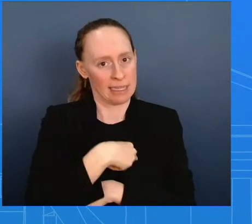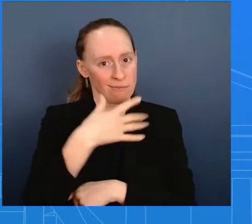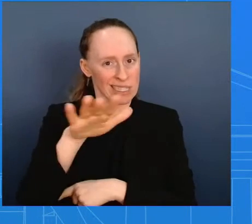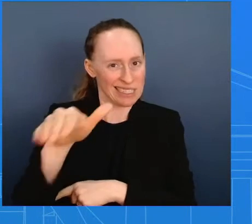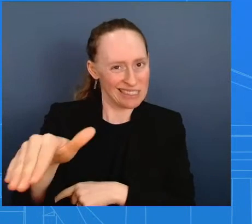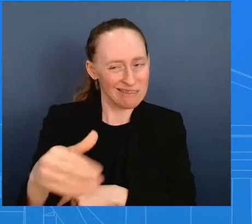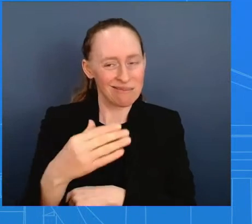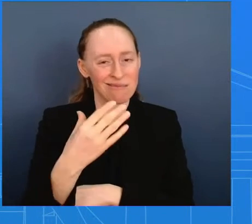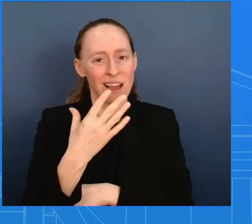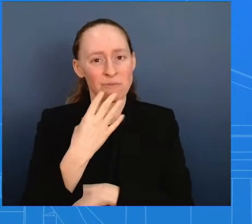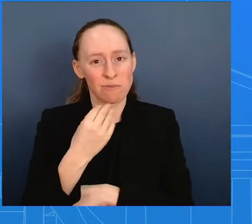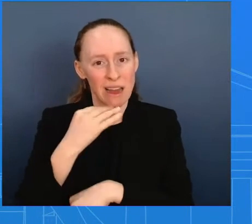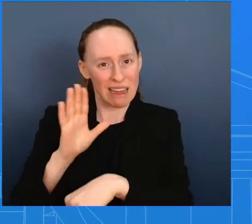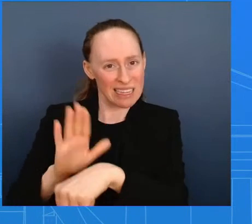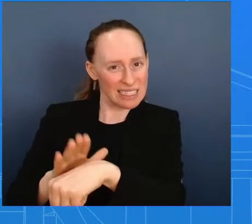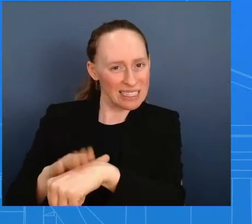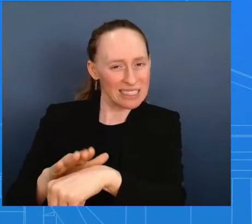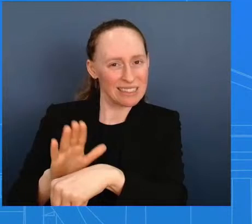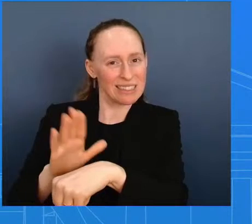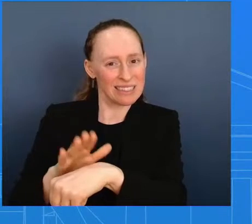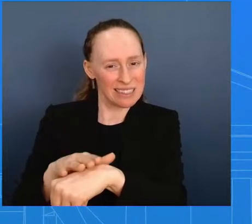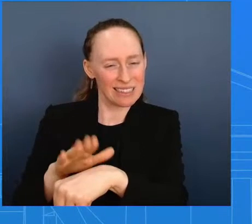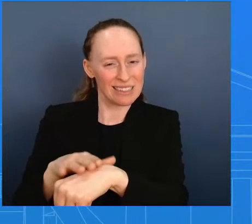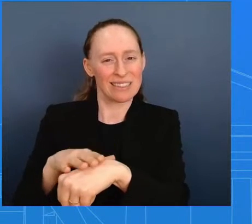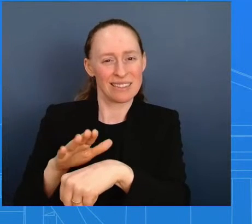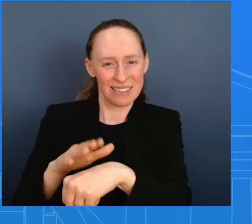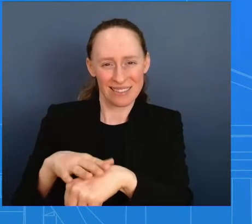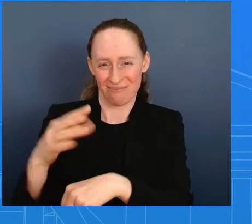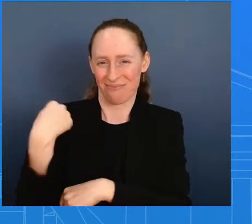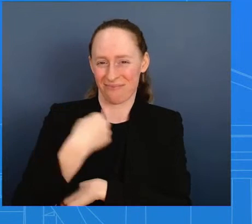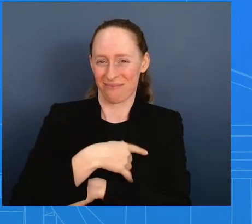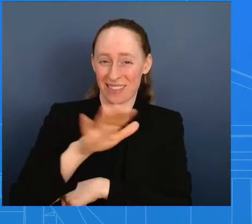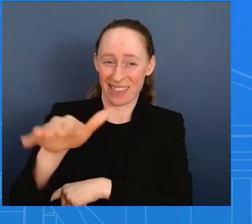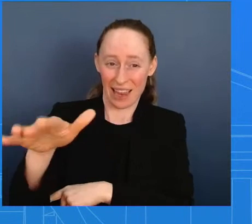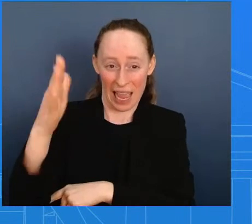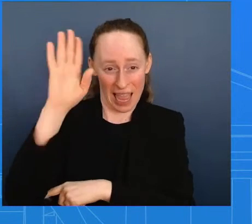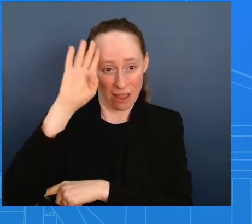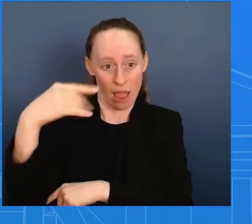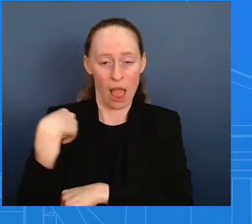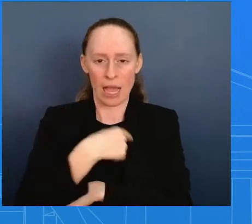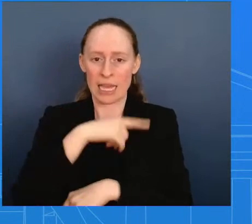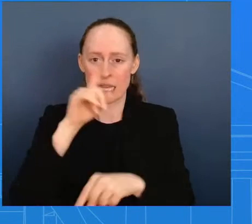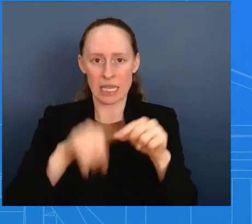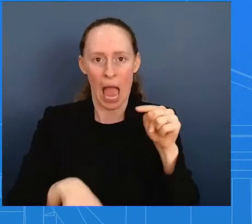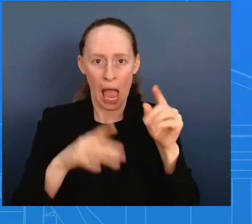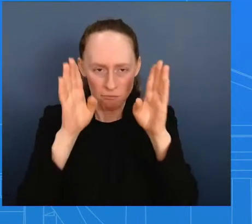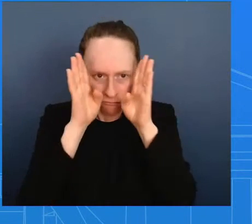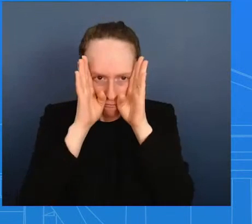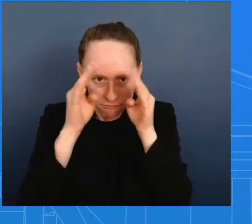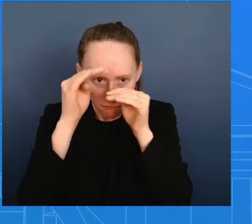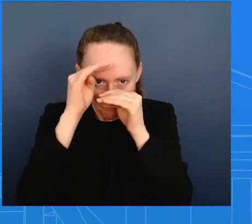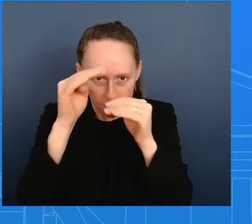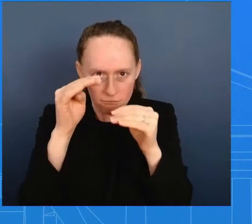is to step back just from a tactical military analysis of the situation and ask strategically: